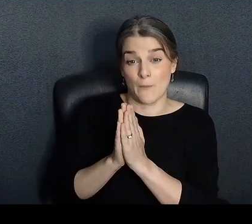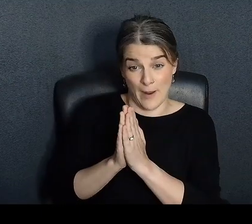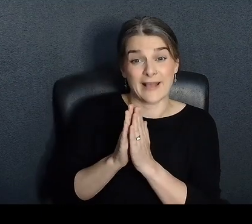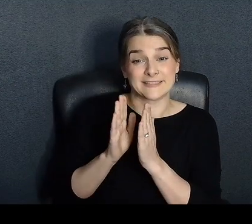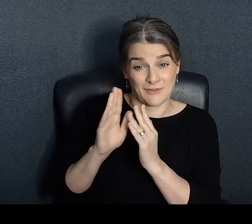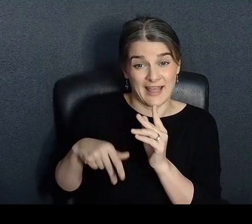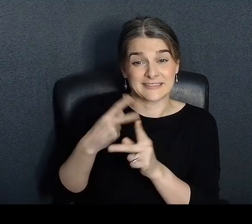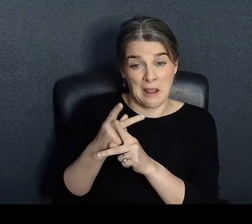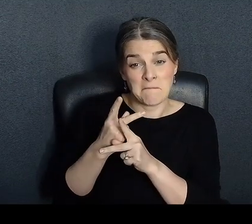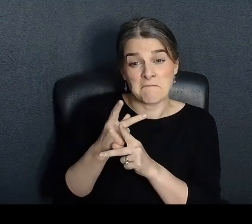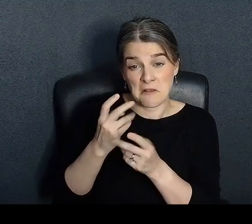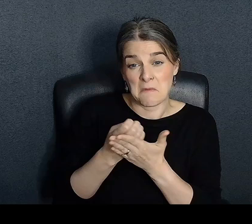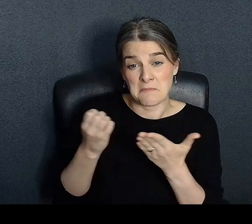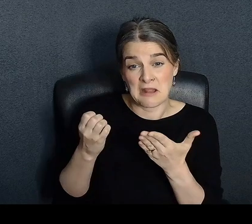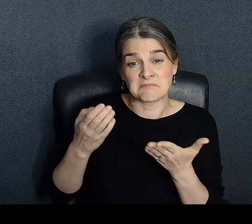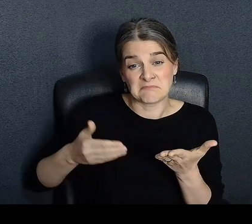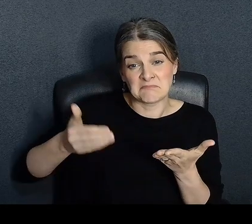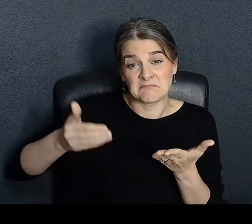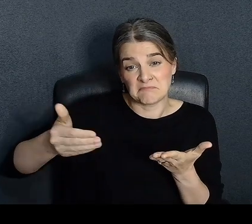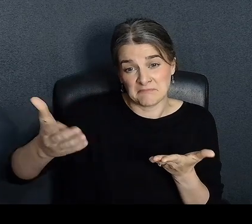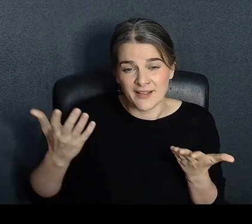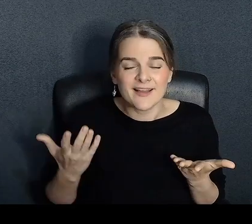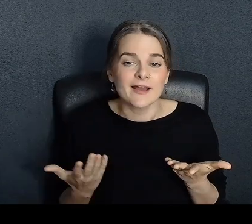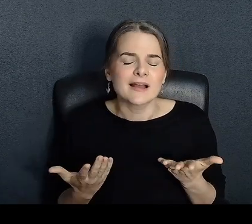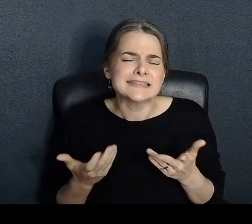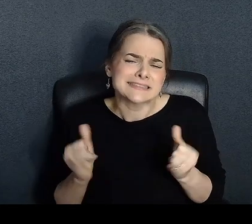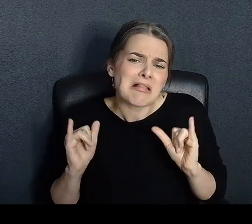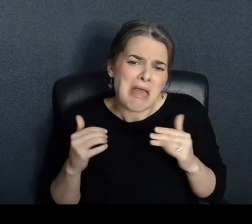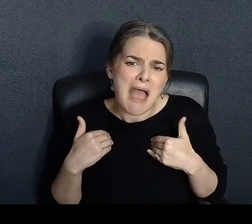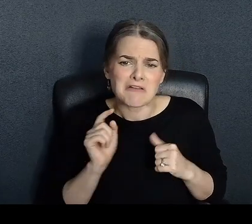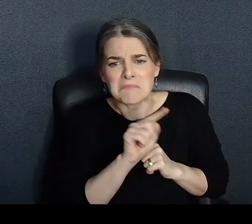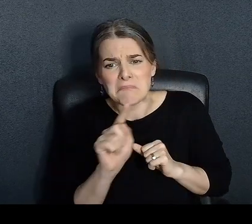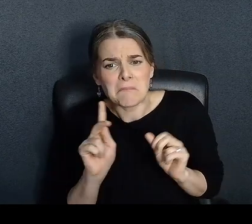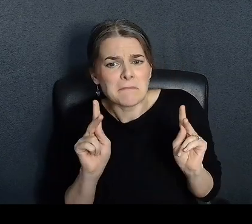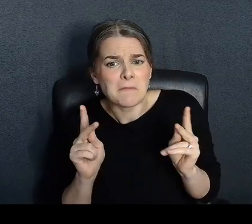have those folks with landlines that need a little boost.